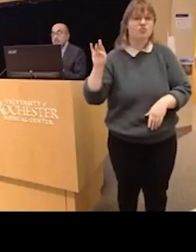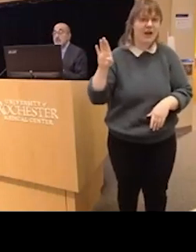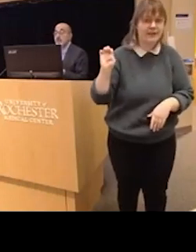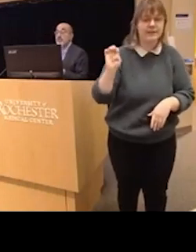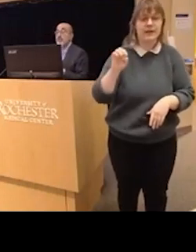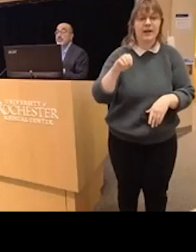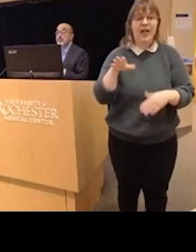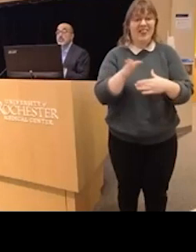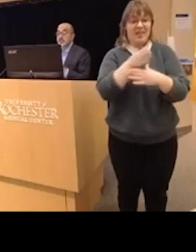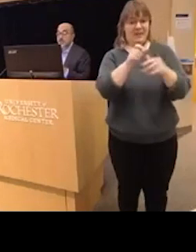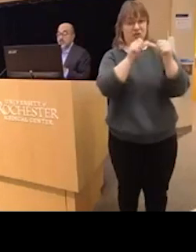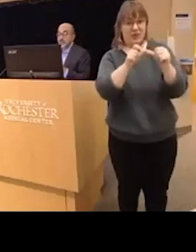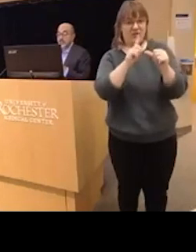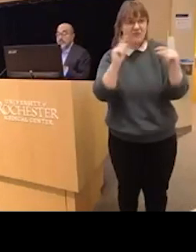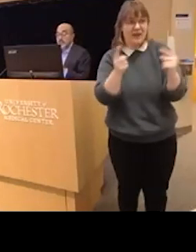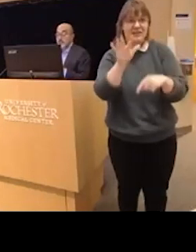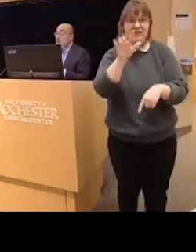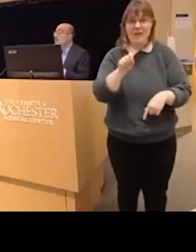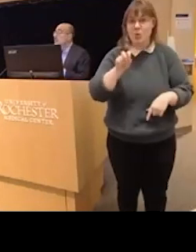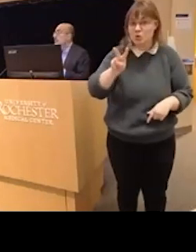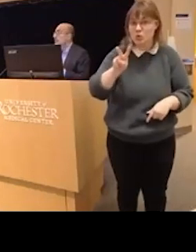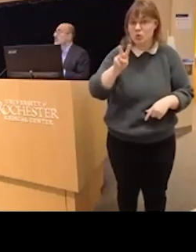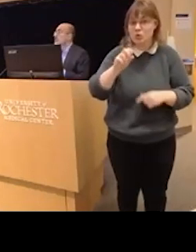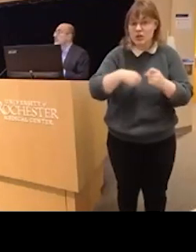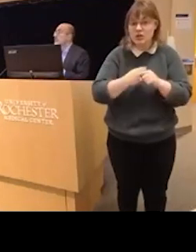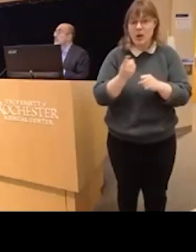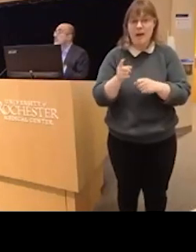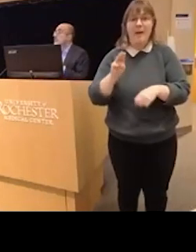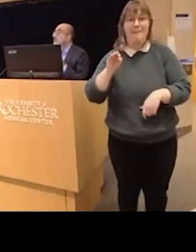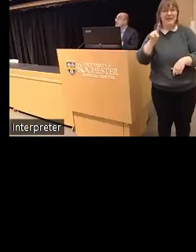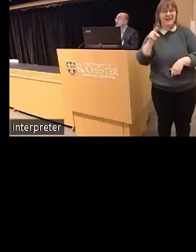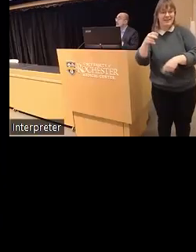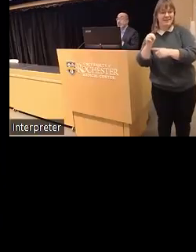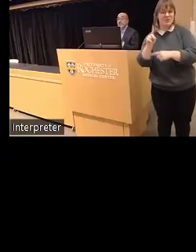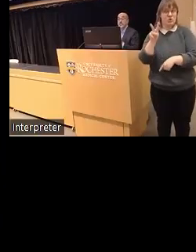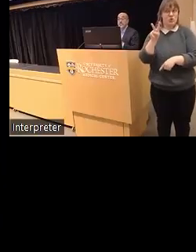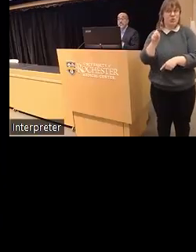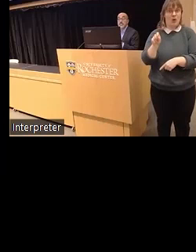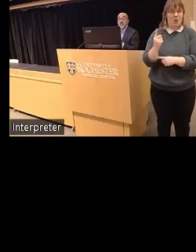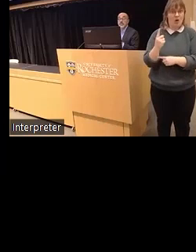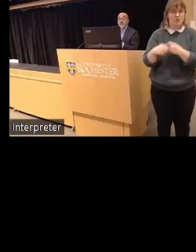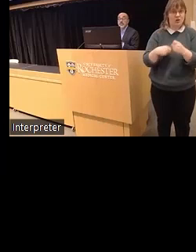pain is 5.2 years but the median is 2.1 years so that means that 50% of all patients we see in in